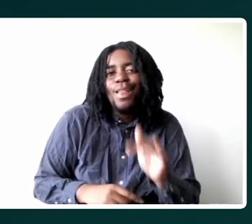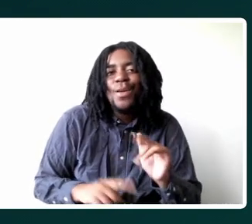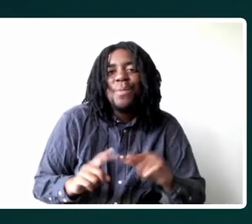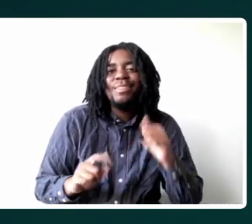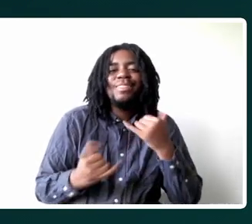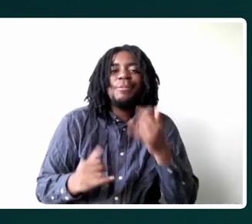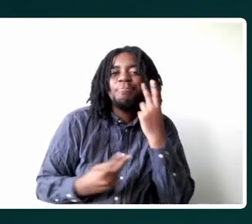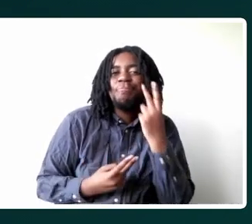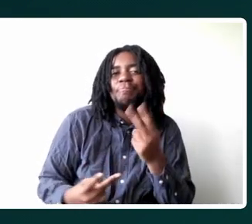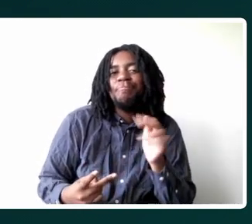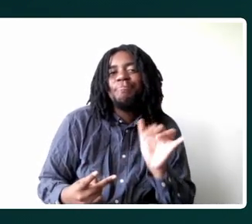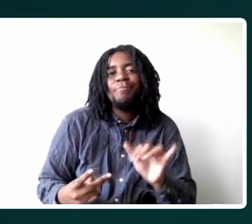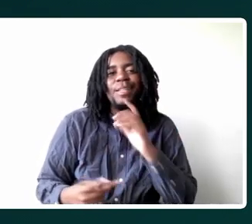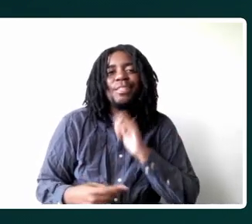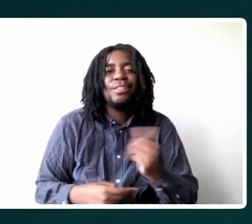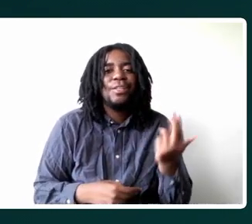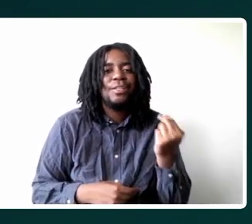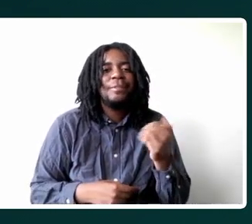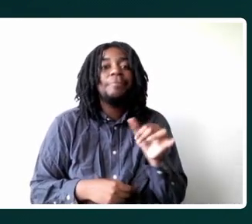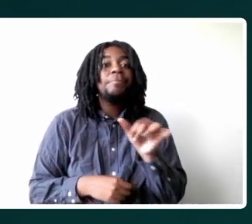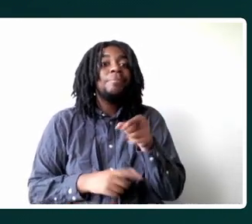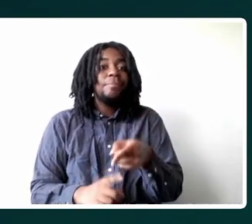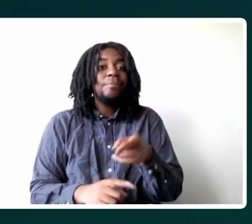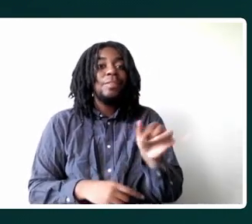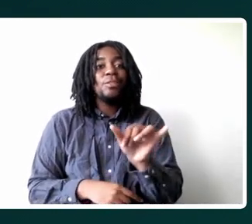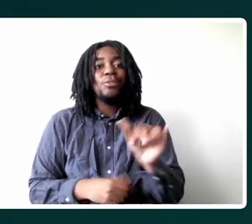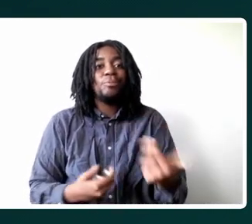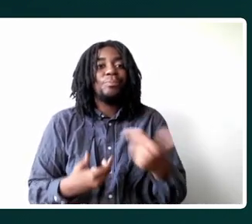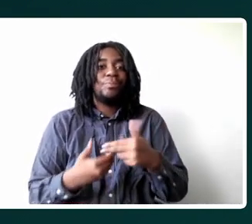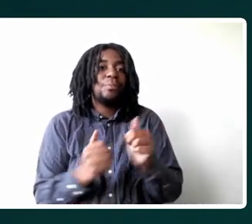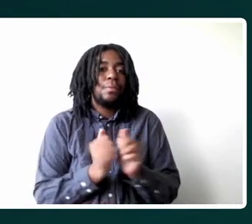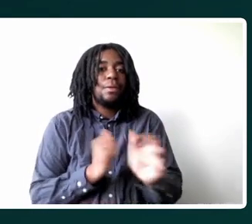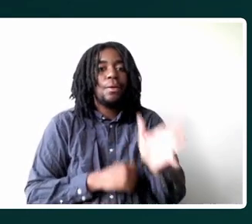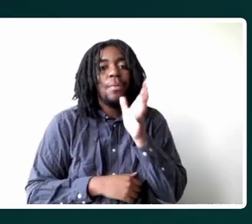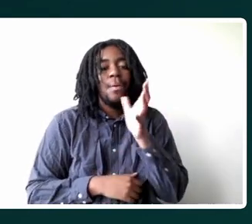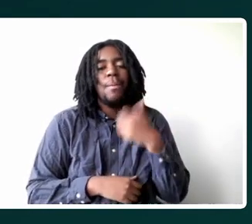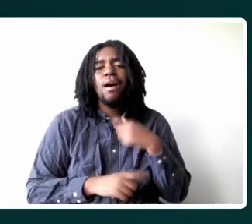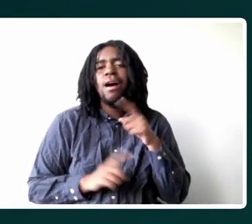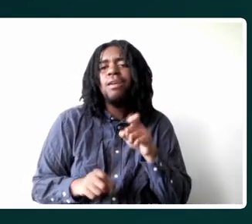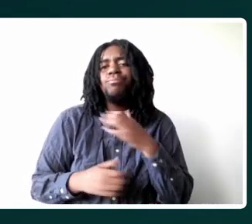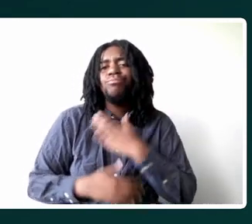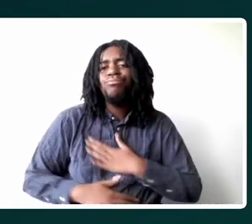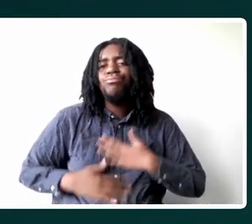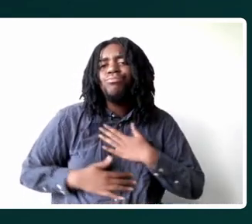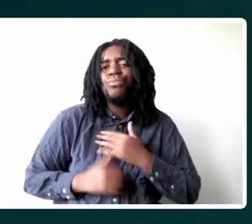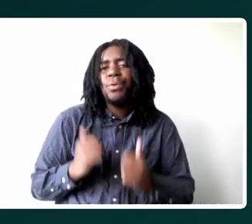a teenager. When I asked him what he had enjoyed the most from the workshop on the ride home from